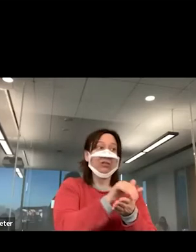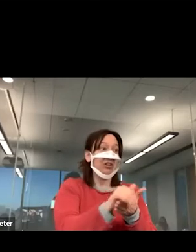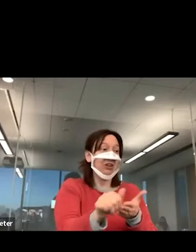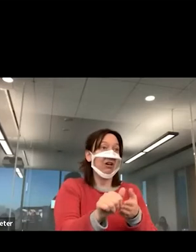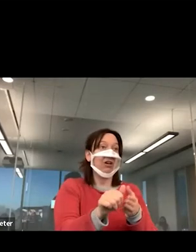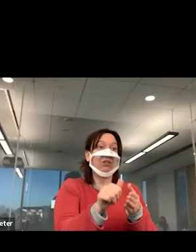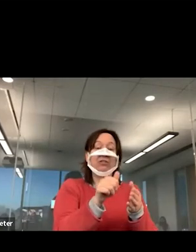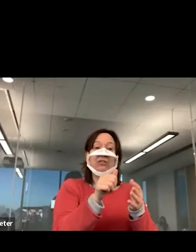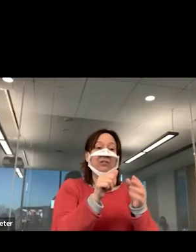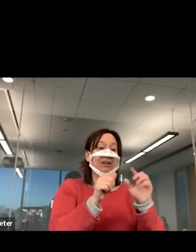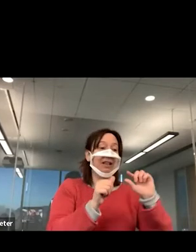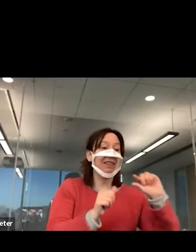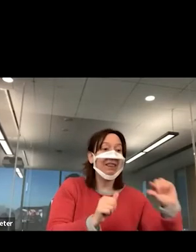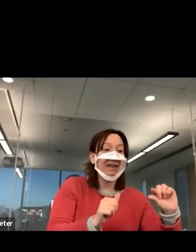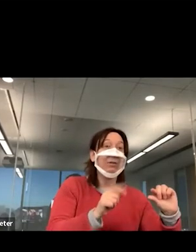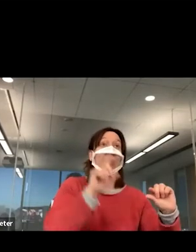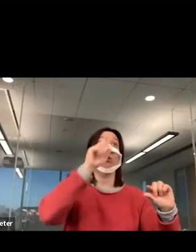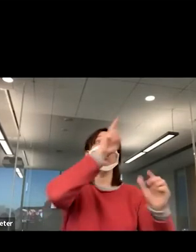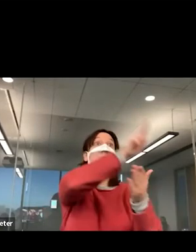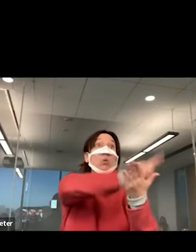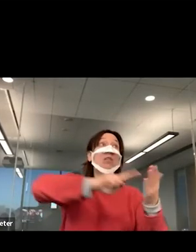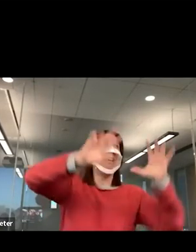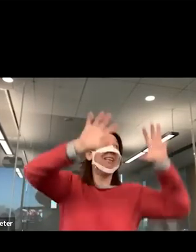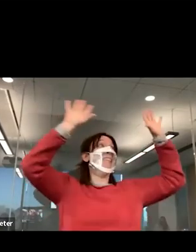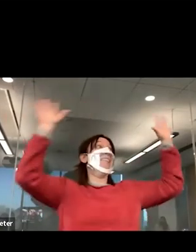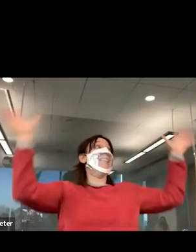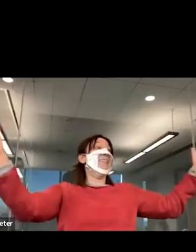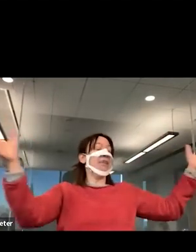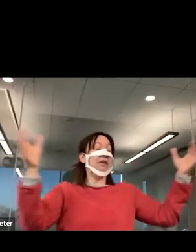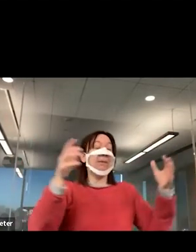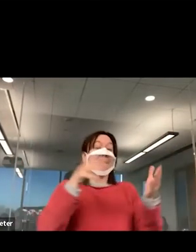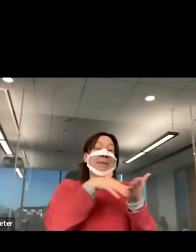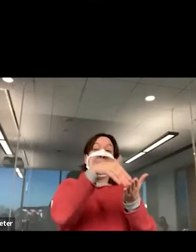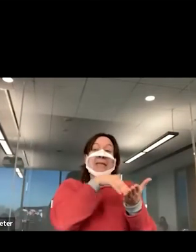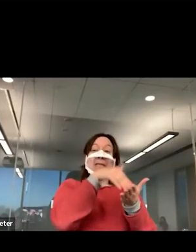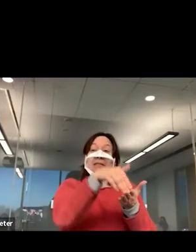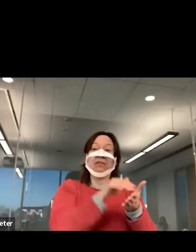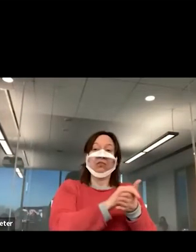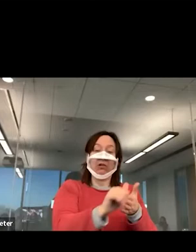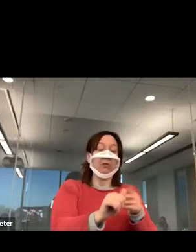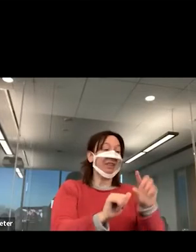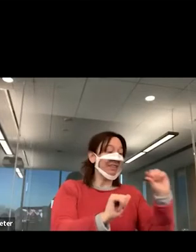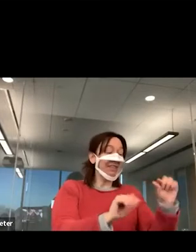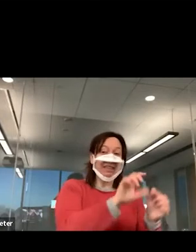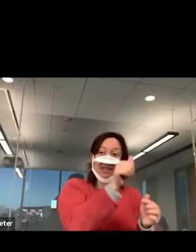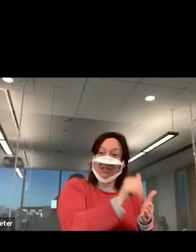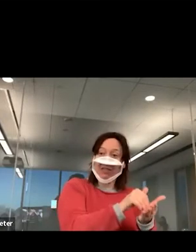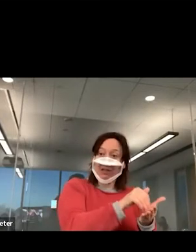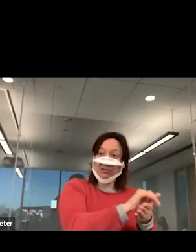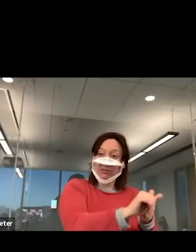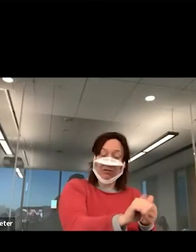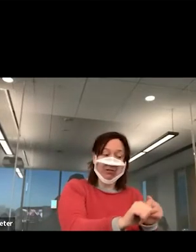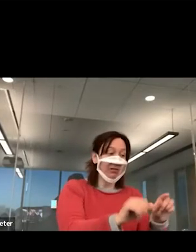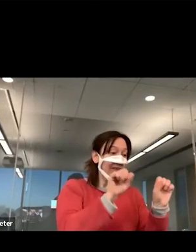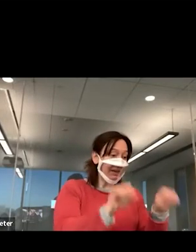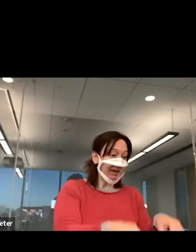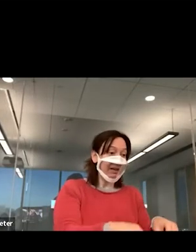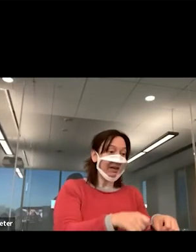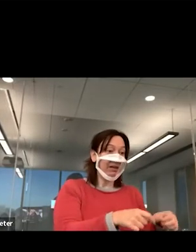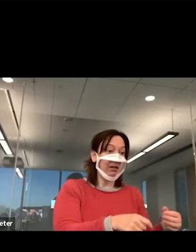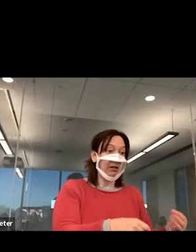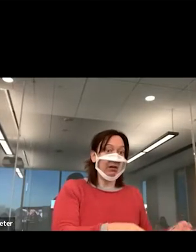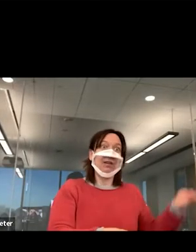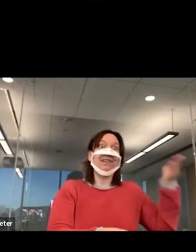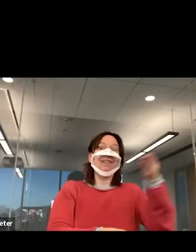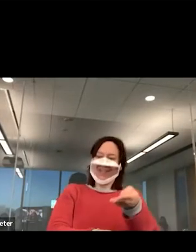only work do their job but actually be retained and be promoted over time um so that's that's